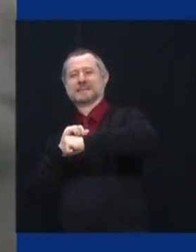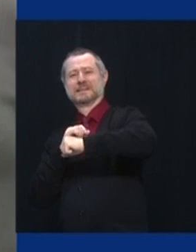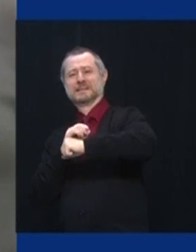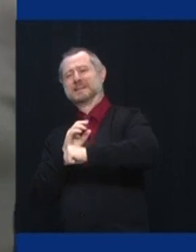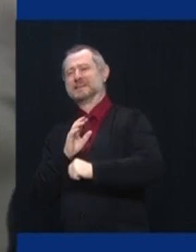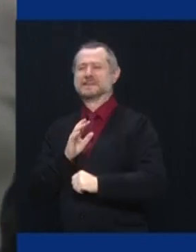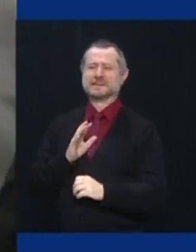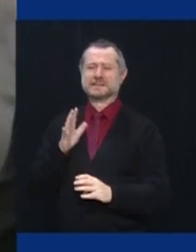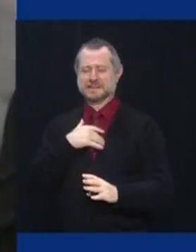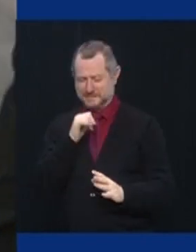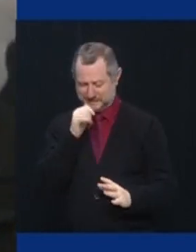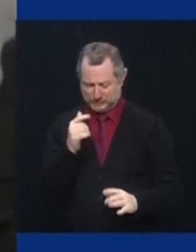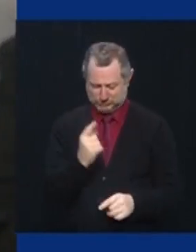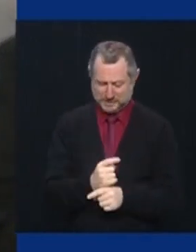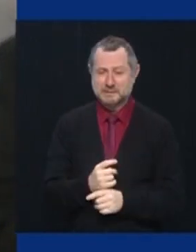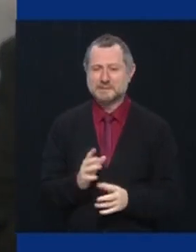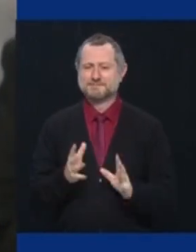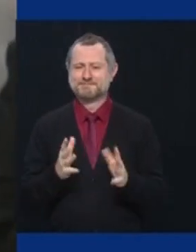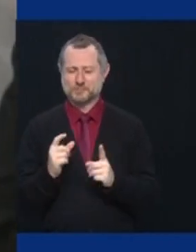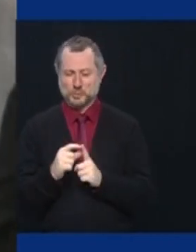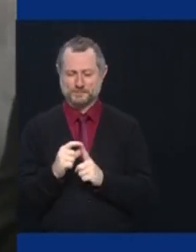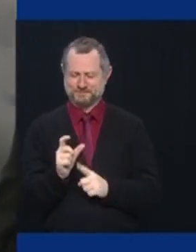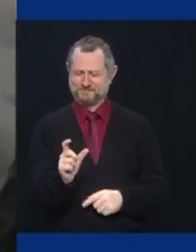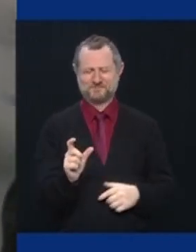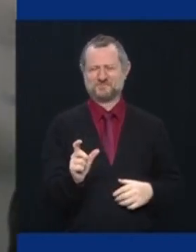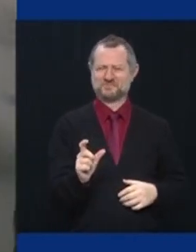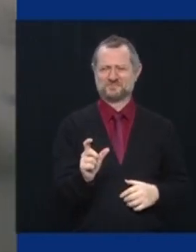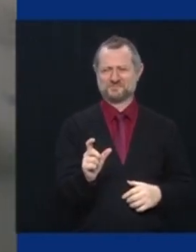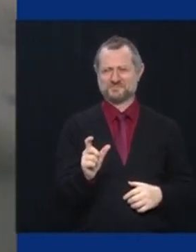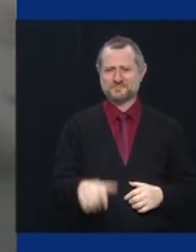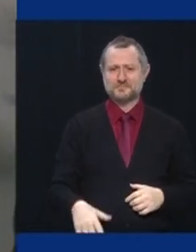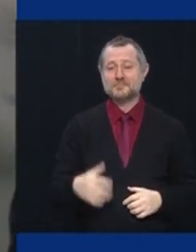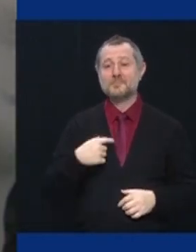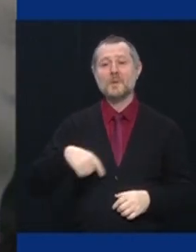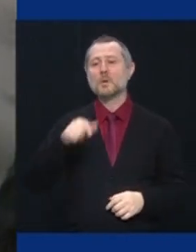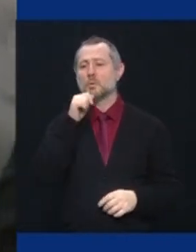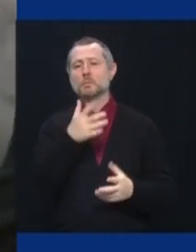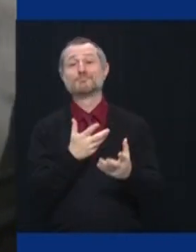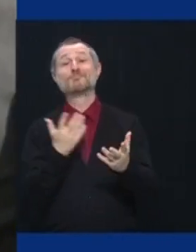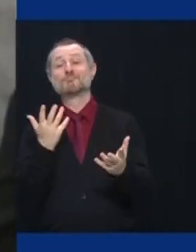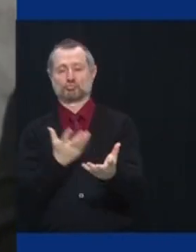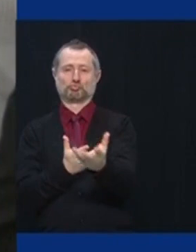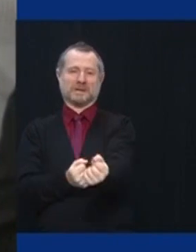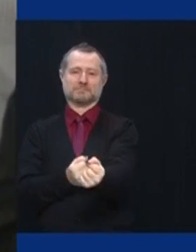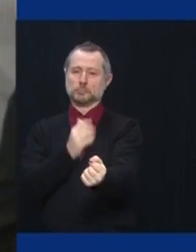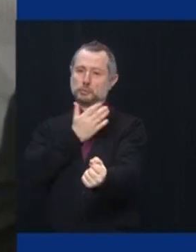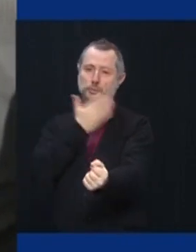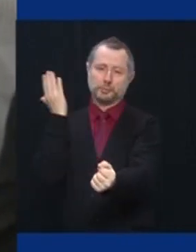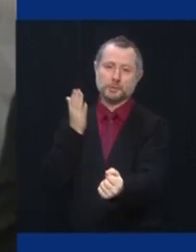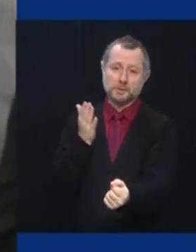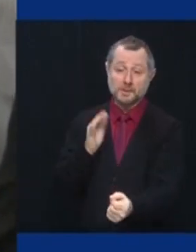HESITANCY ISSUE. I DON'T LIKE THE WORD HESITANCY